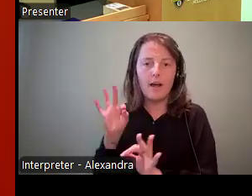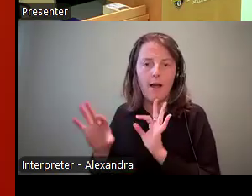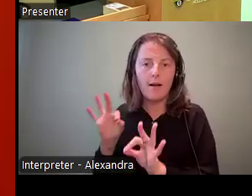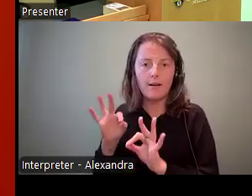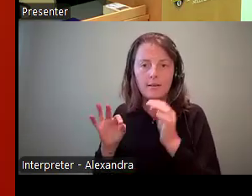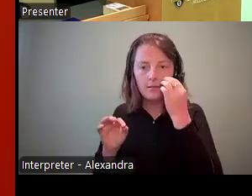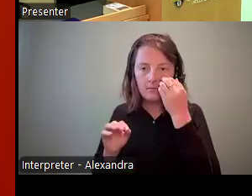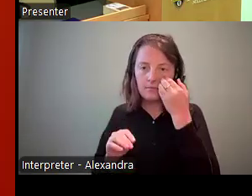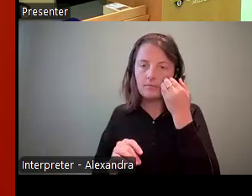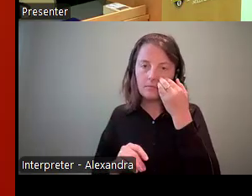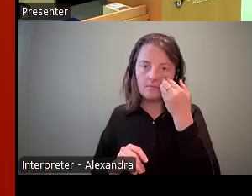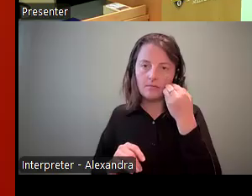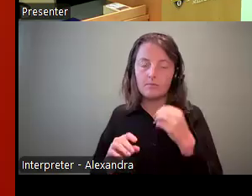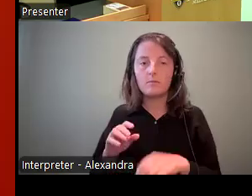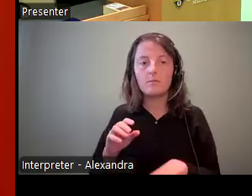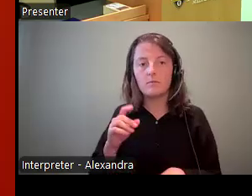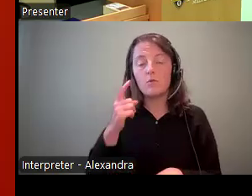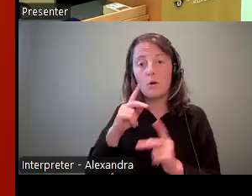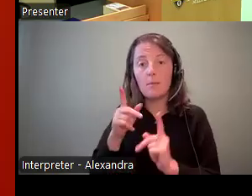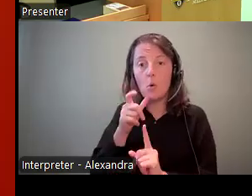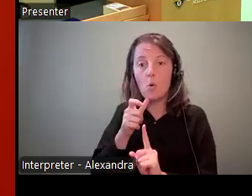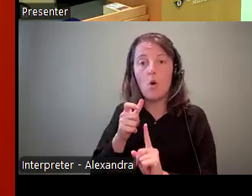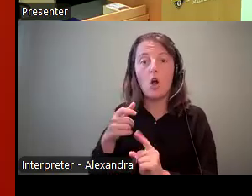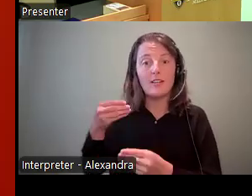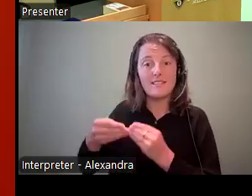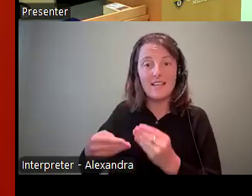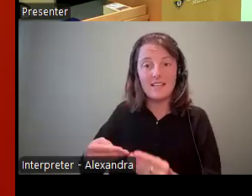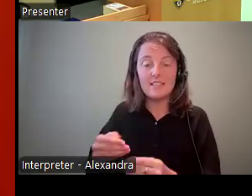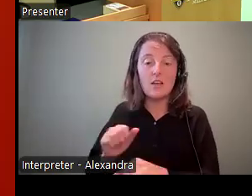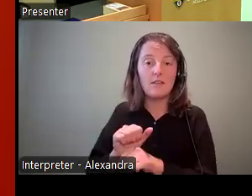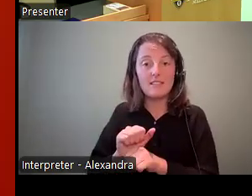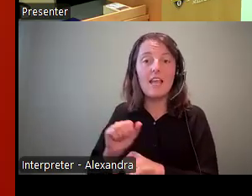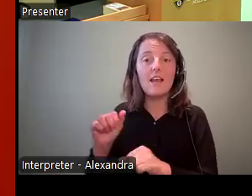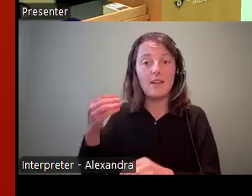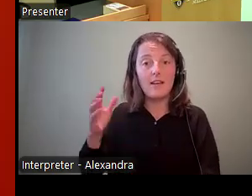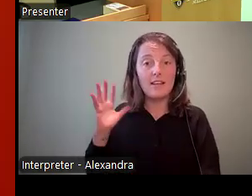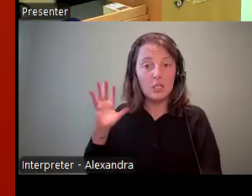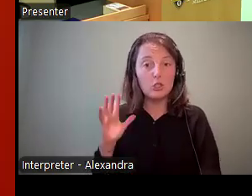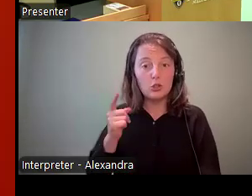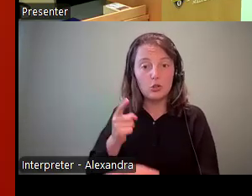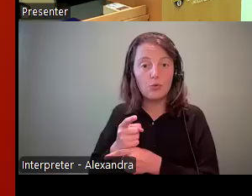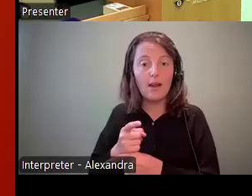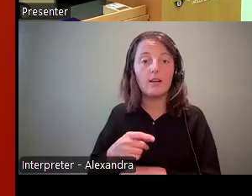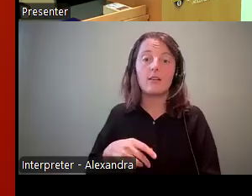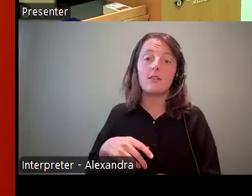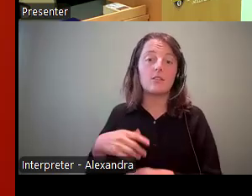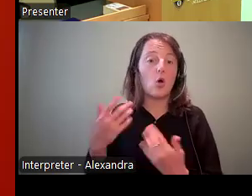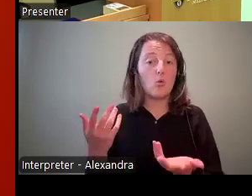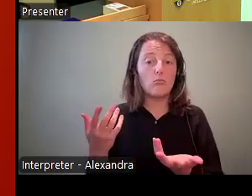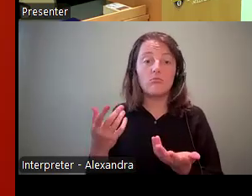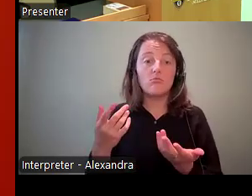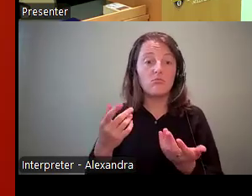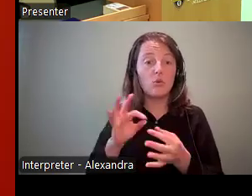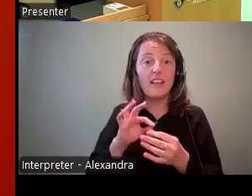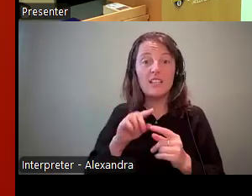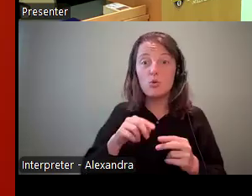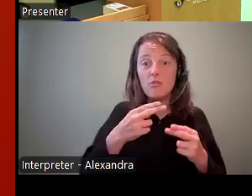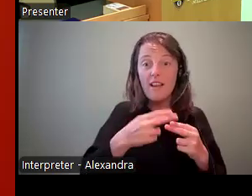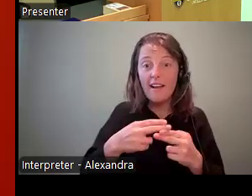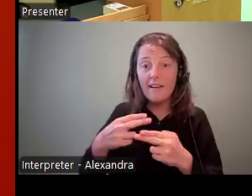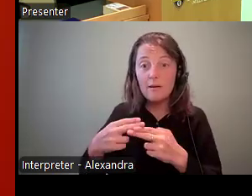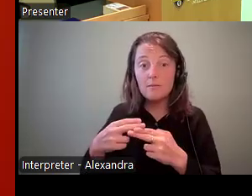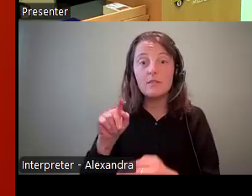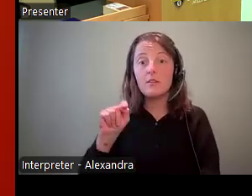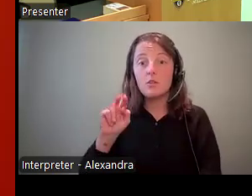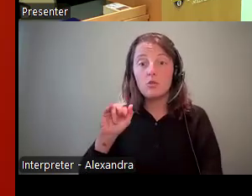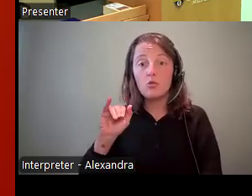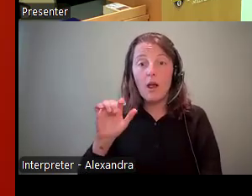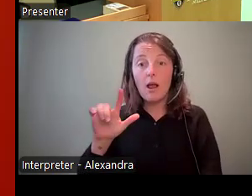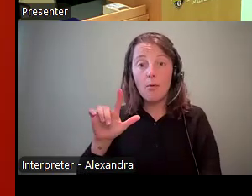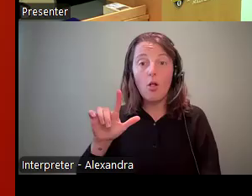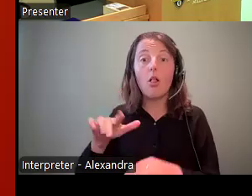enslaved ancestors terms of names tribal locations all those all those things and even when I do a